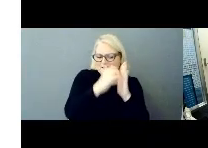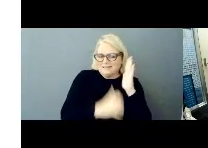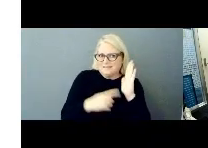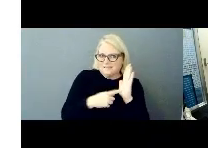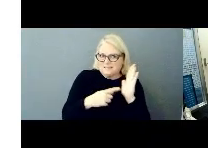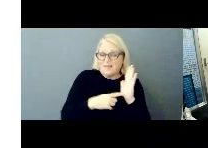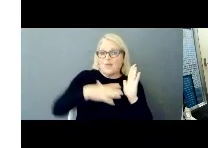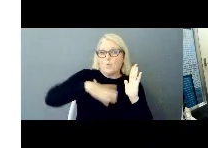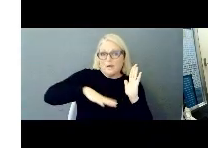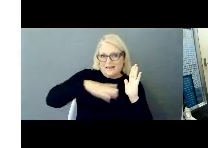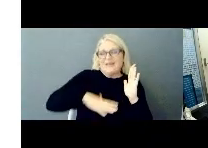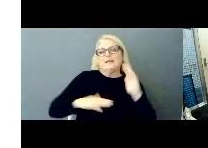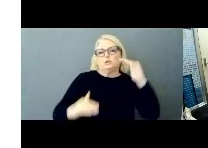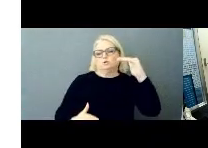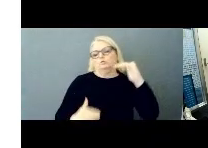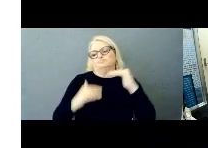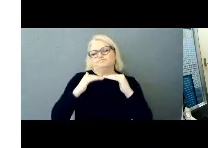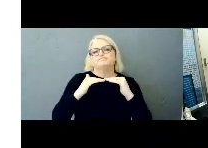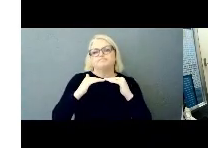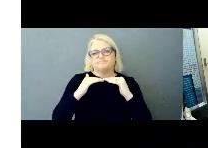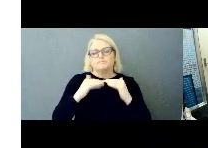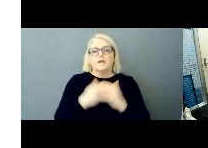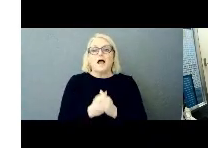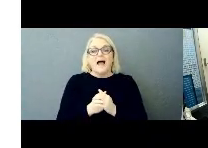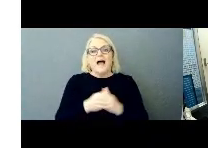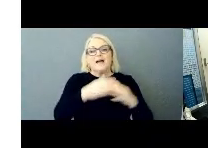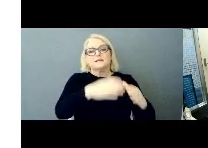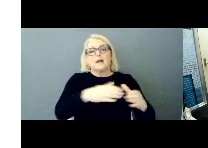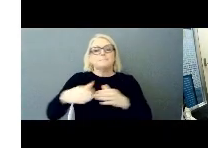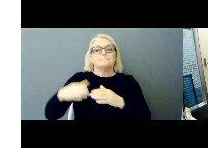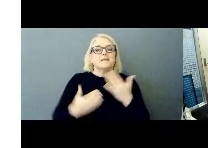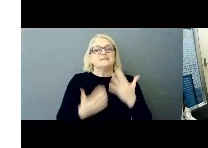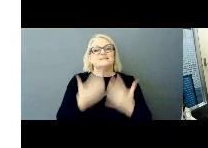And again, cohort data, telling us something about outcomes for children.